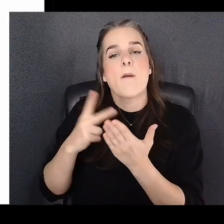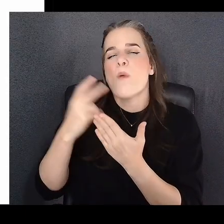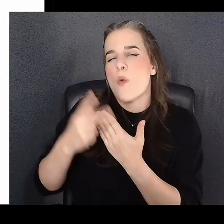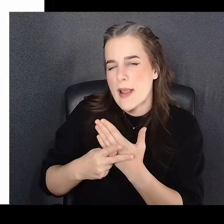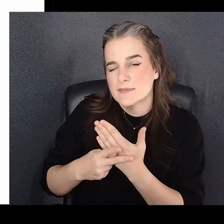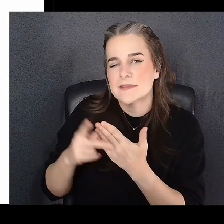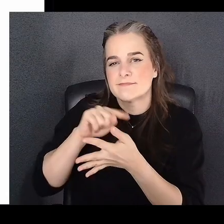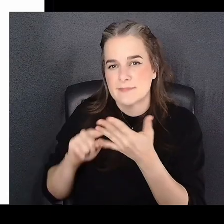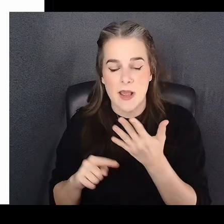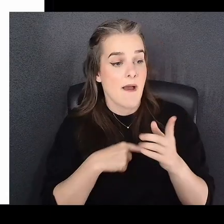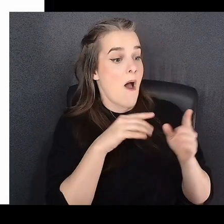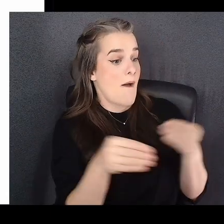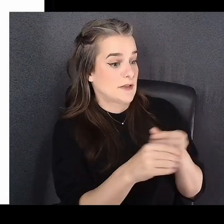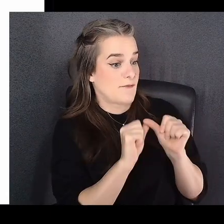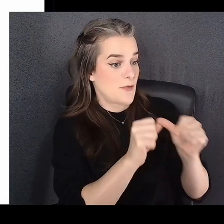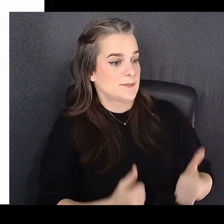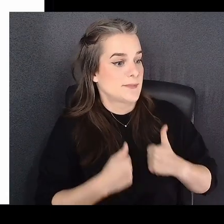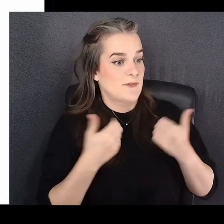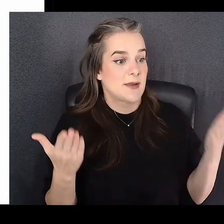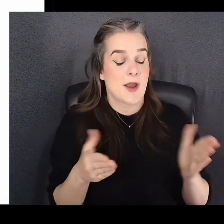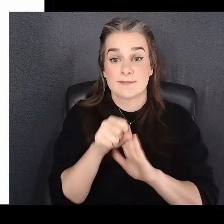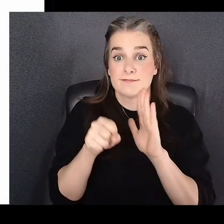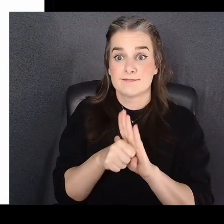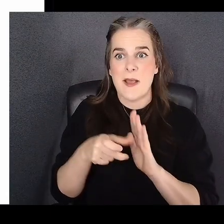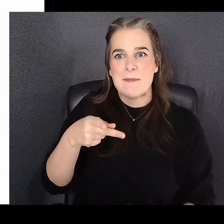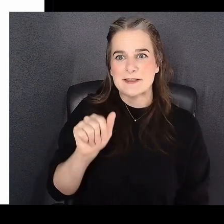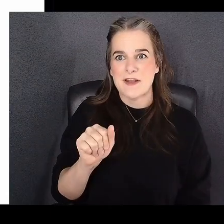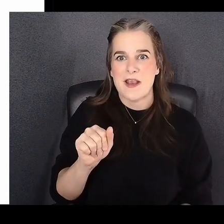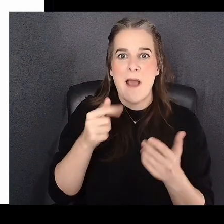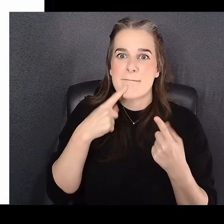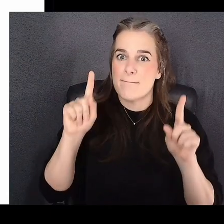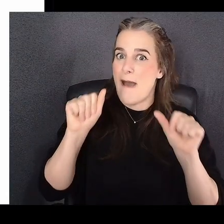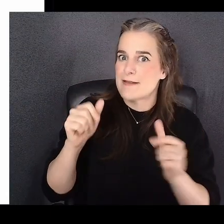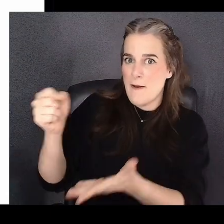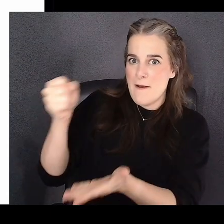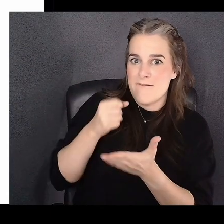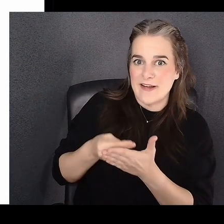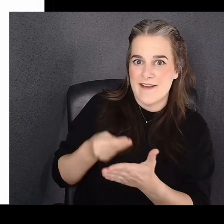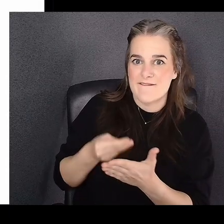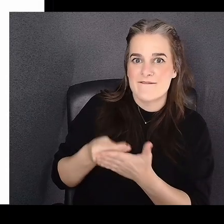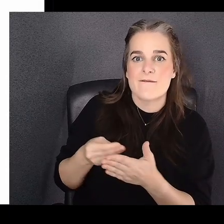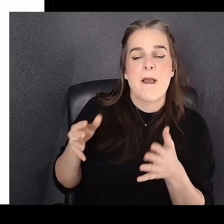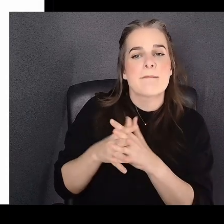Living, here in the Commonwealth of Pennsylvania. It's made possible through funding from the American Rescue Plan Act.